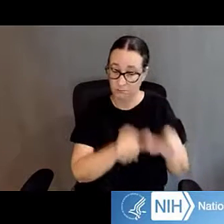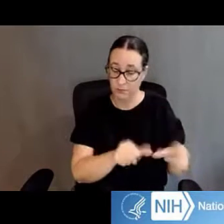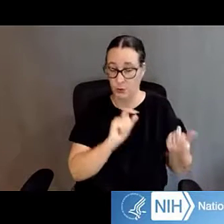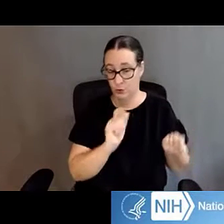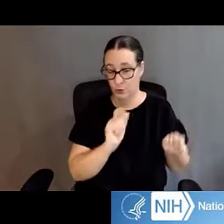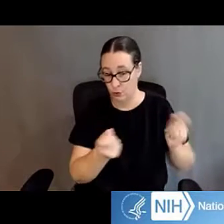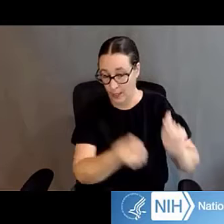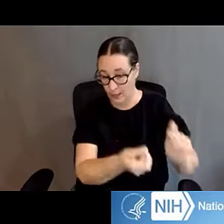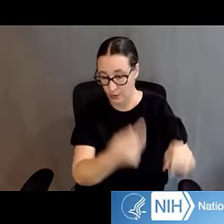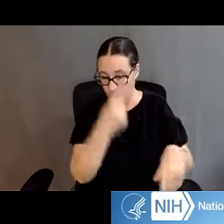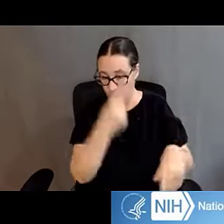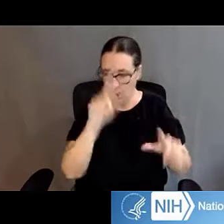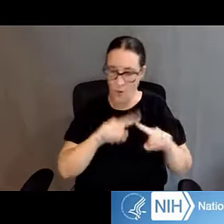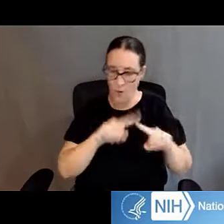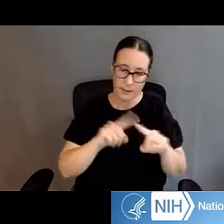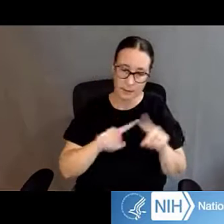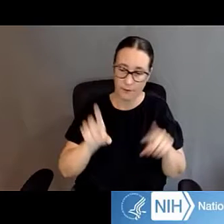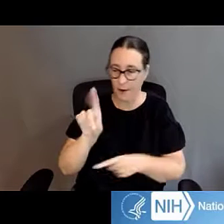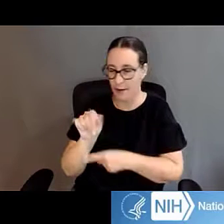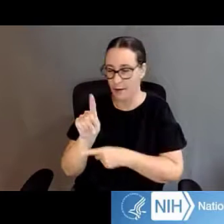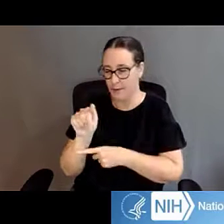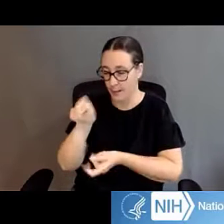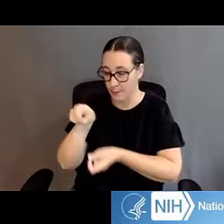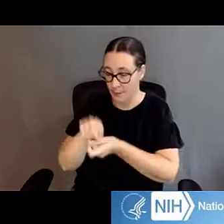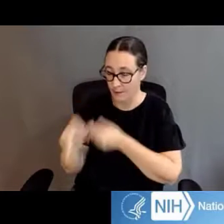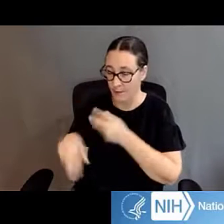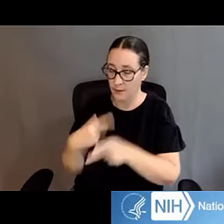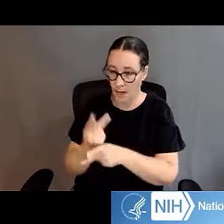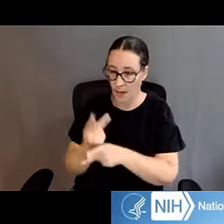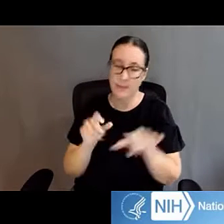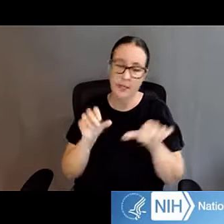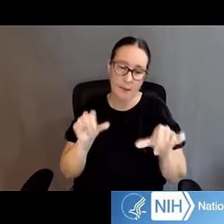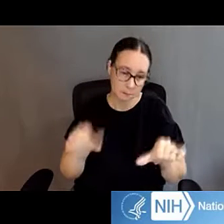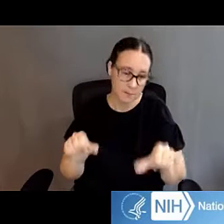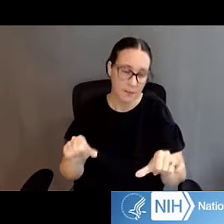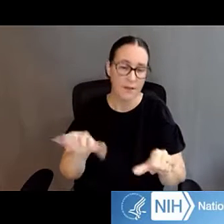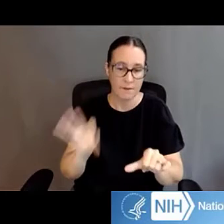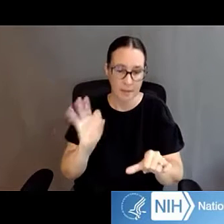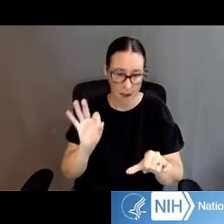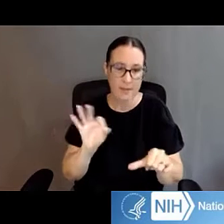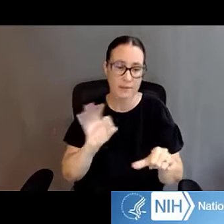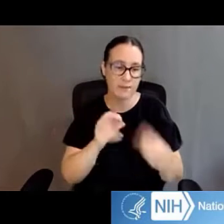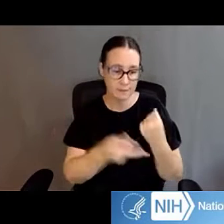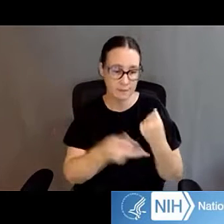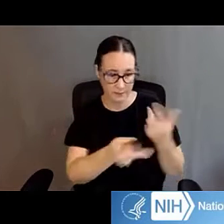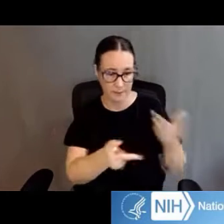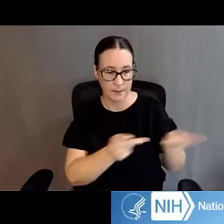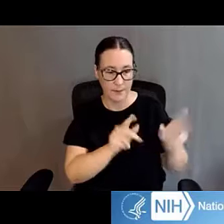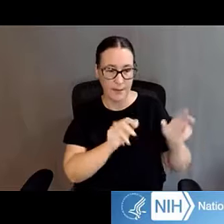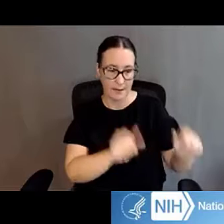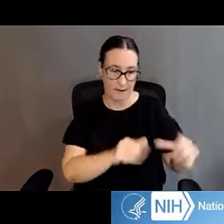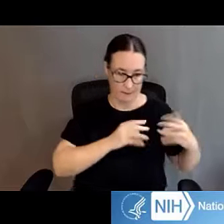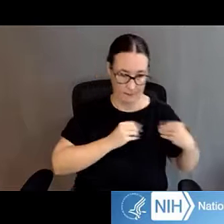for different data-specific types, it is possible to find repositories that can handle that data and also discuss with project officers